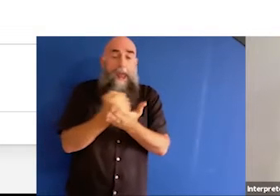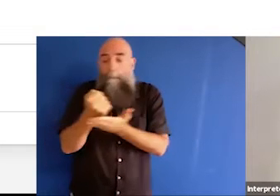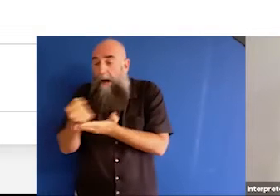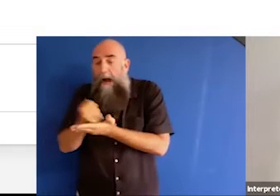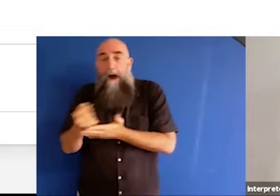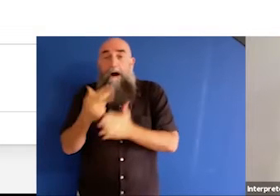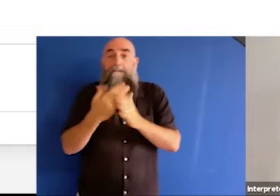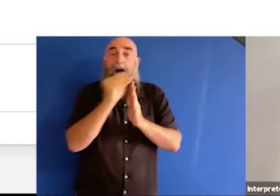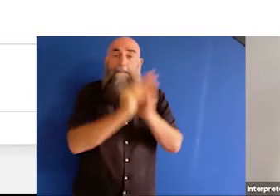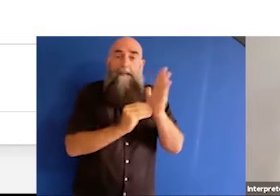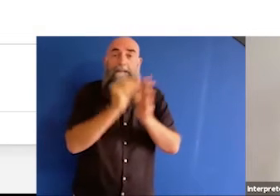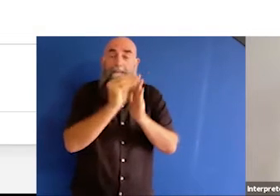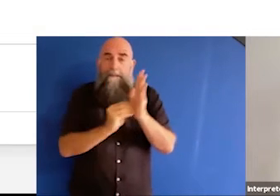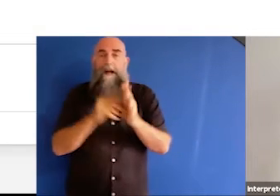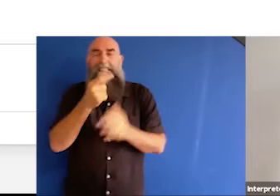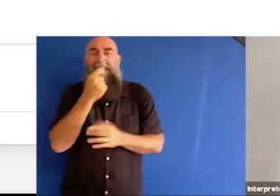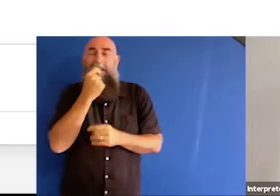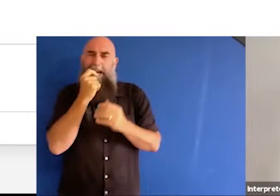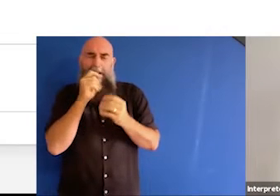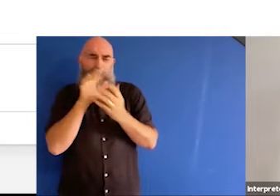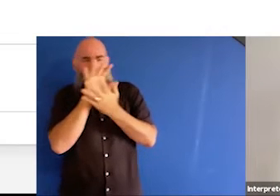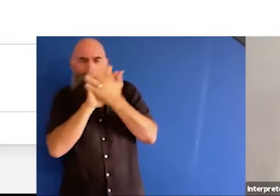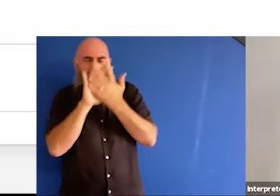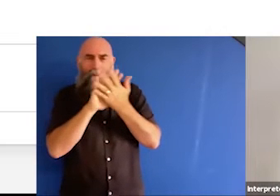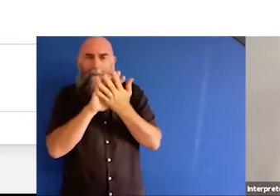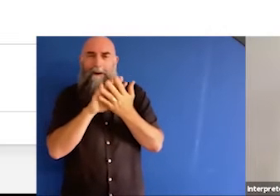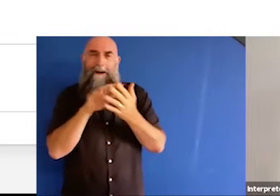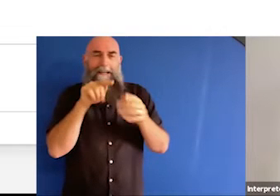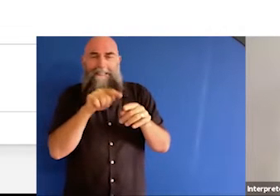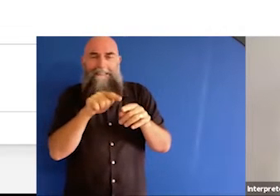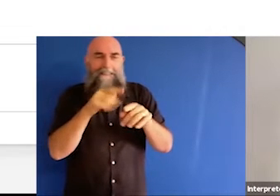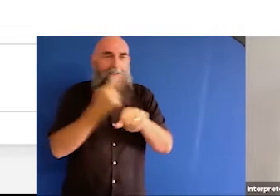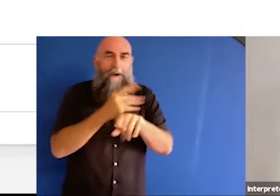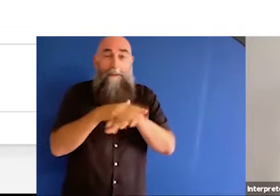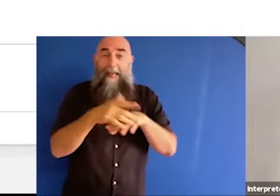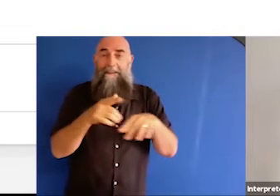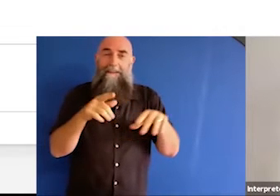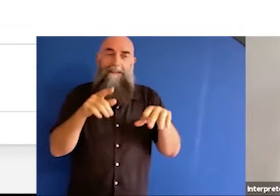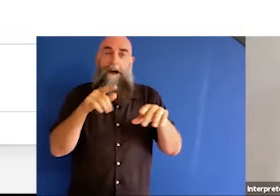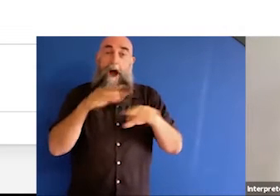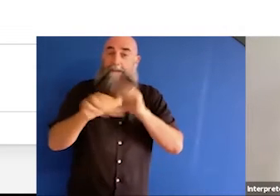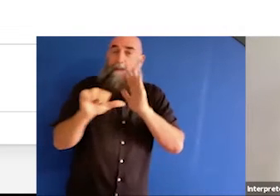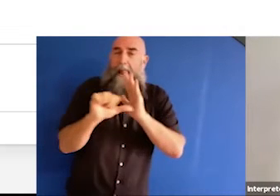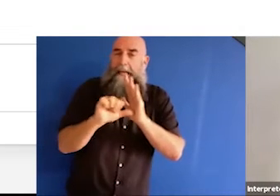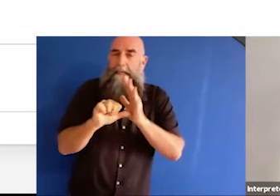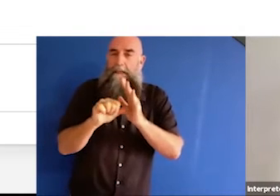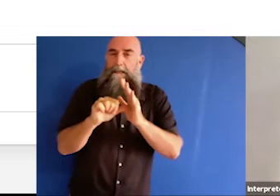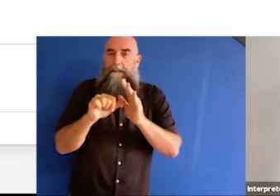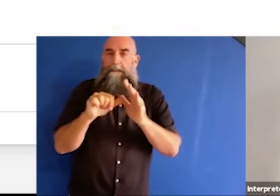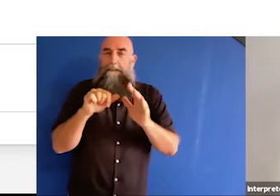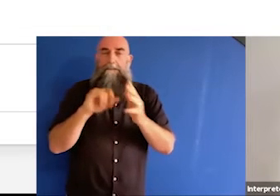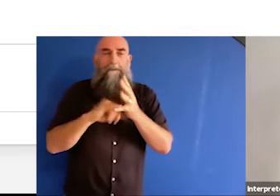bit of a fuzzy science because it's kind of on the money on the requests and it's also the number of